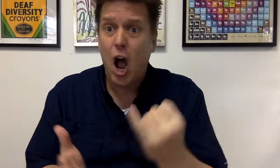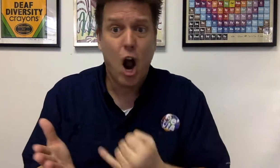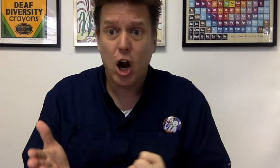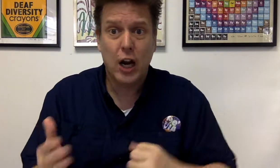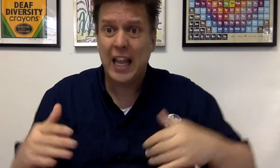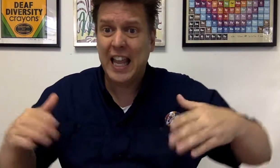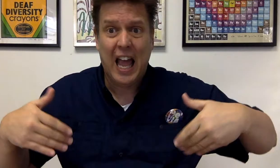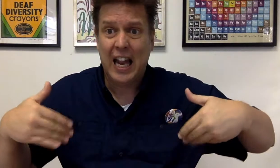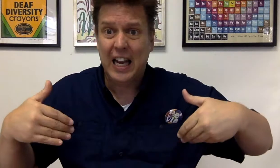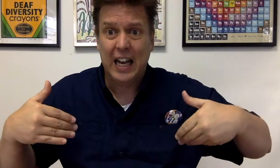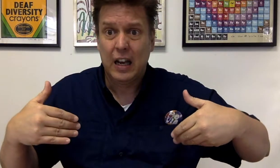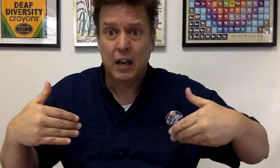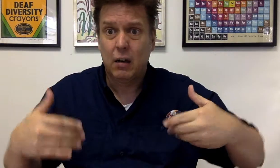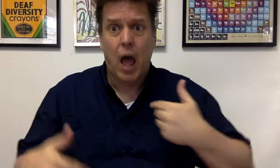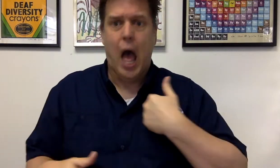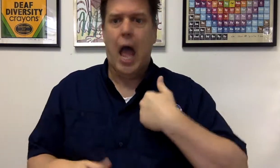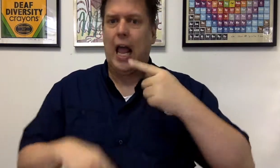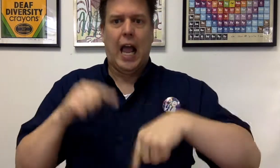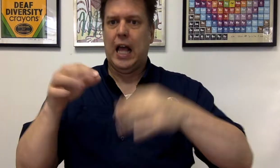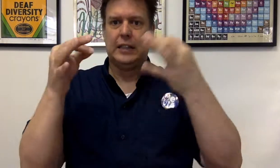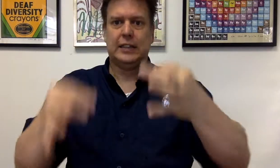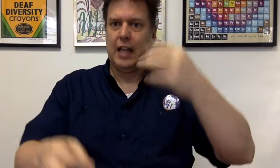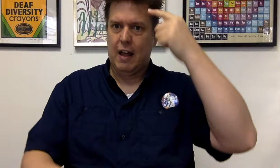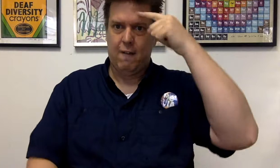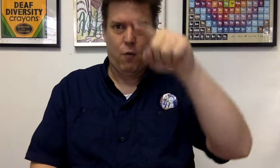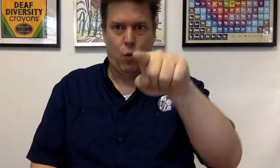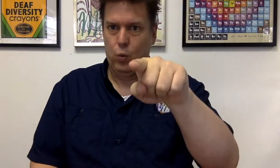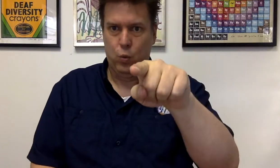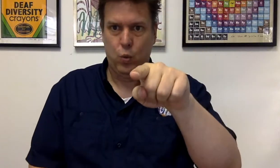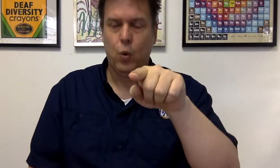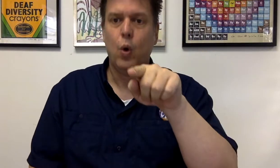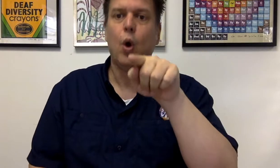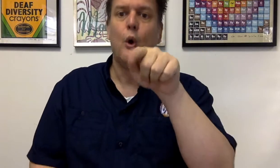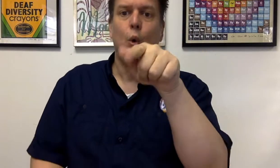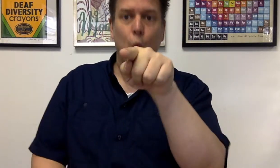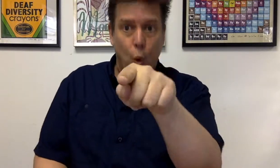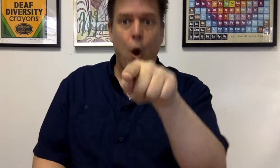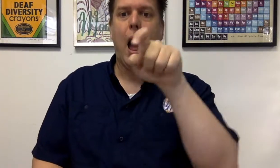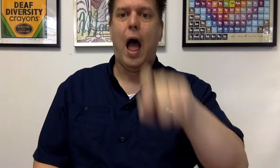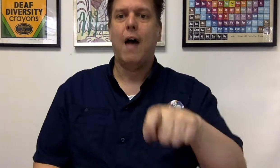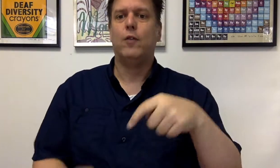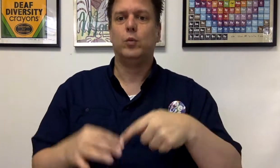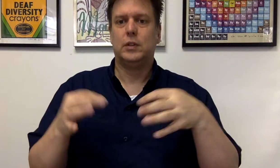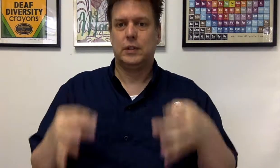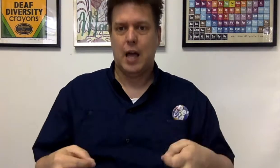Maybe it isn't art yet. and I can't decide that for you. You have